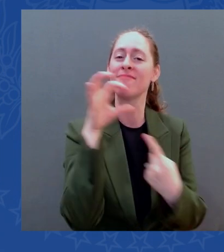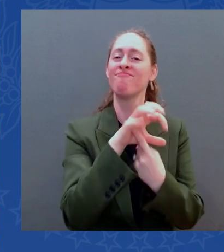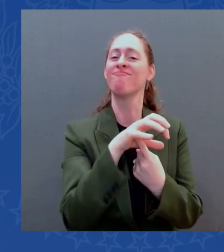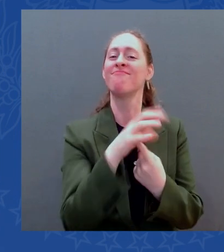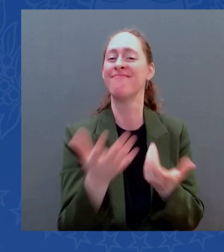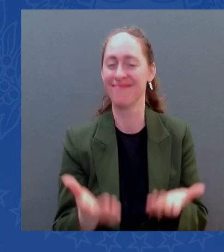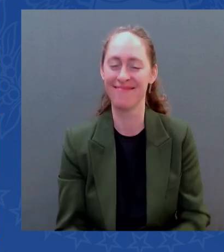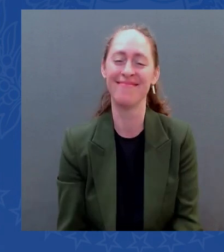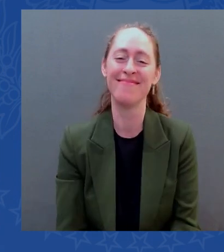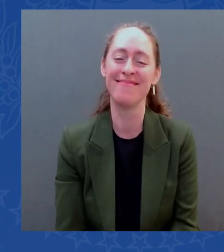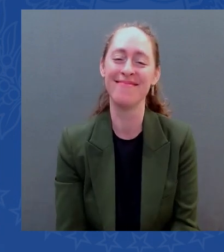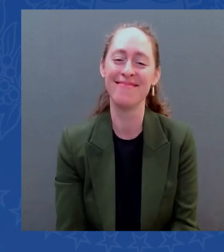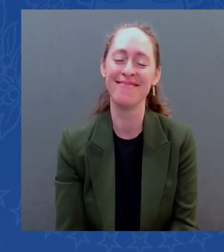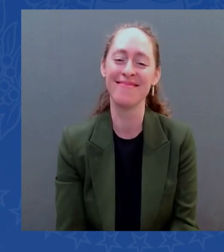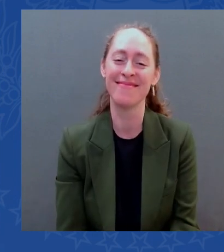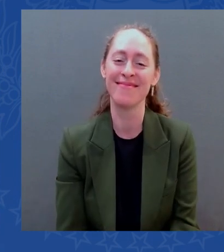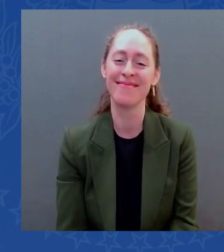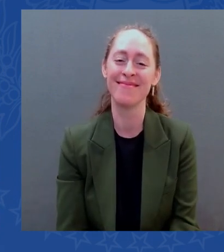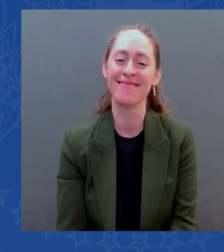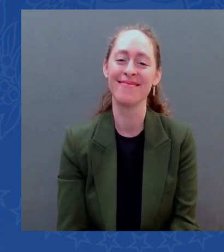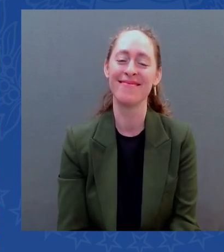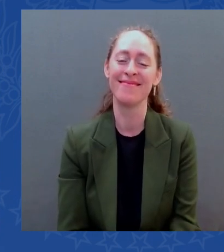an unbelievable feeling that no one can take away from us.